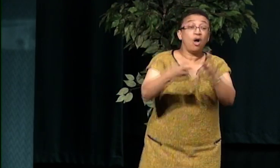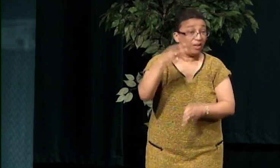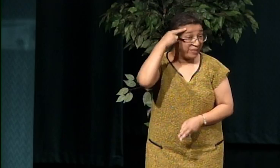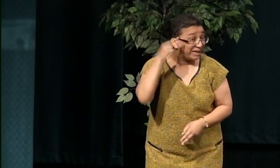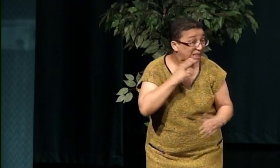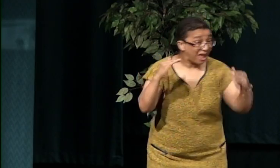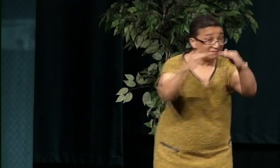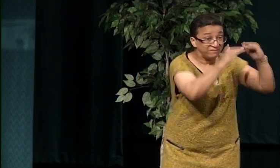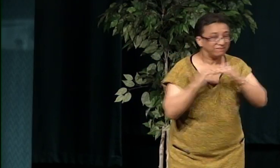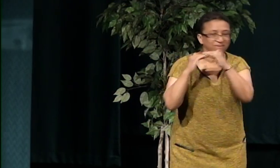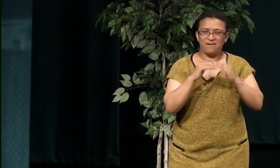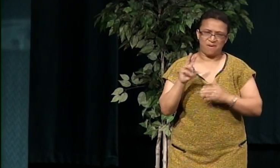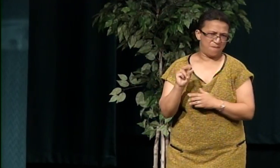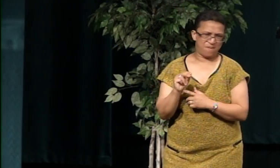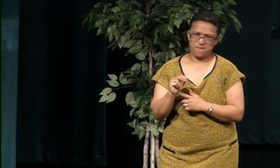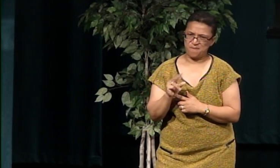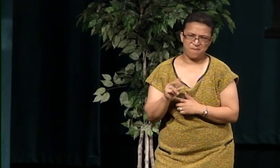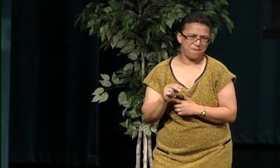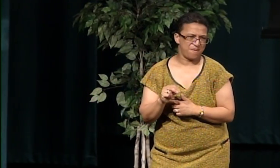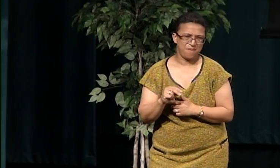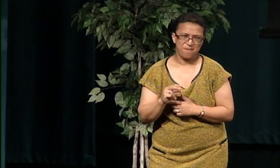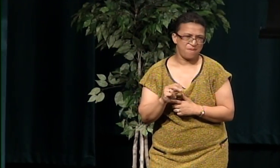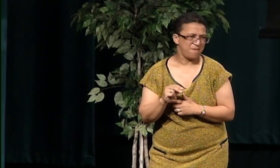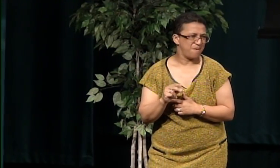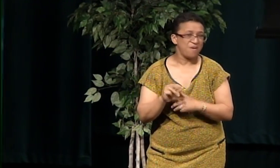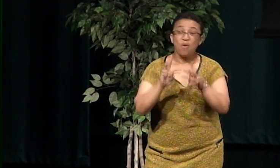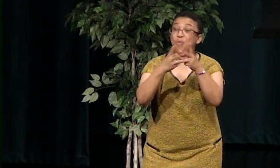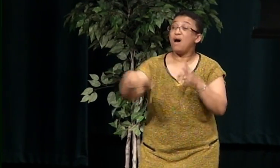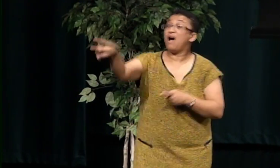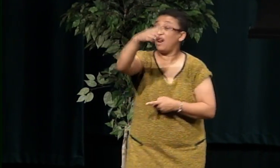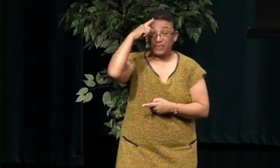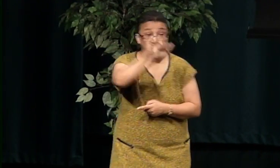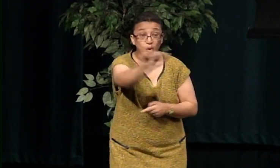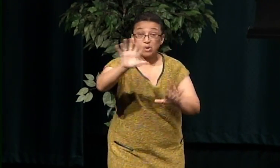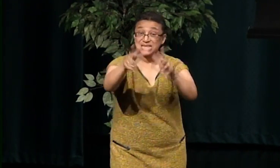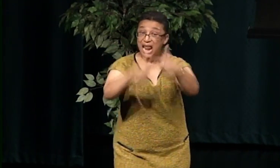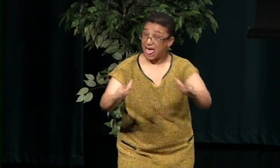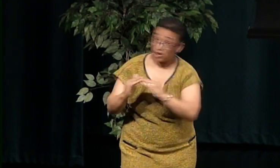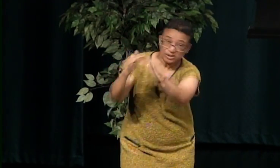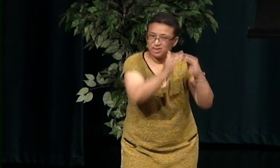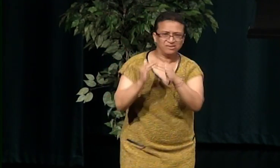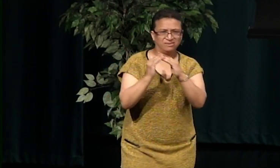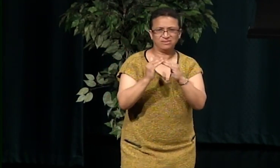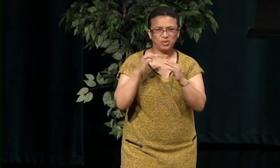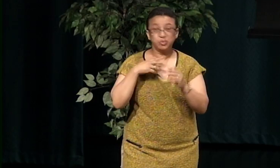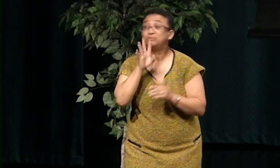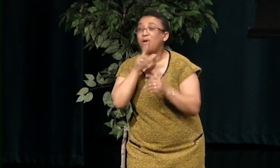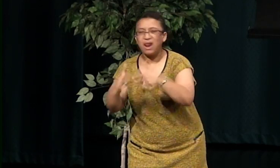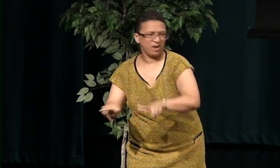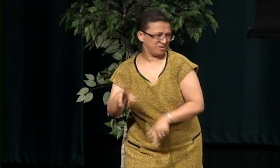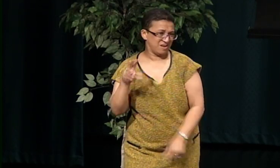This is emphasized for us because the world does not see us as equal yet.